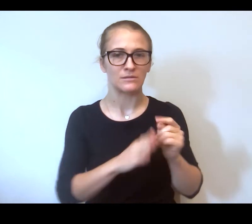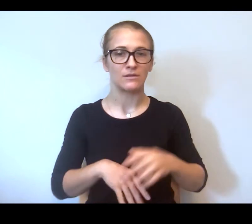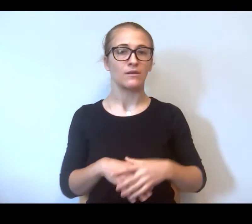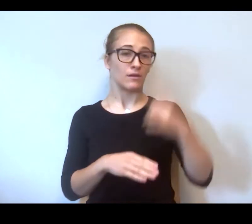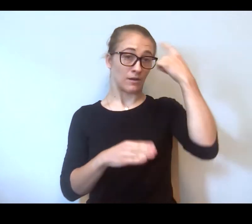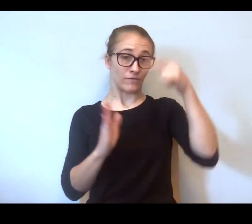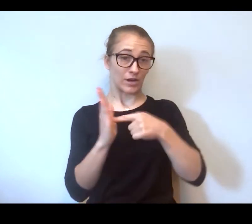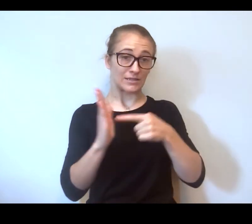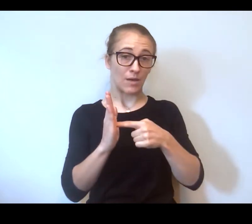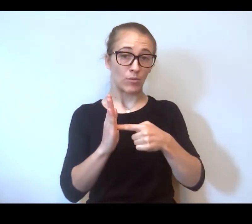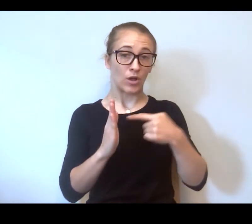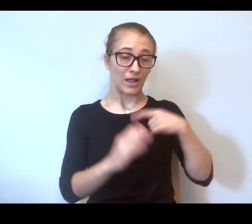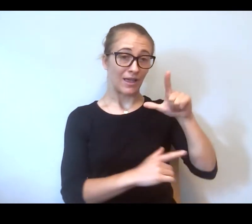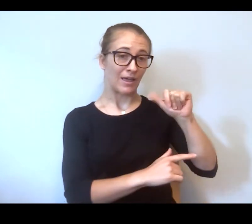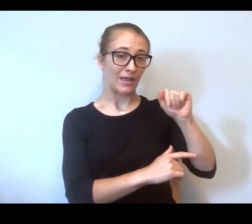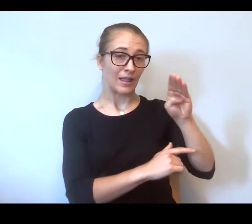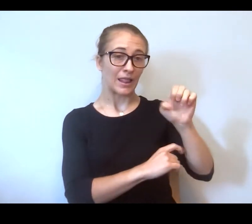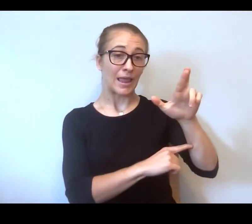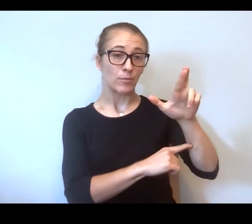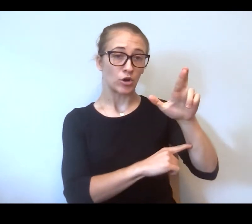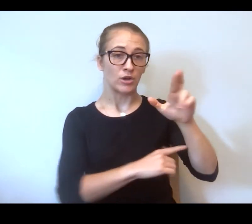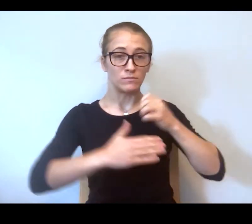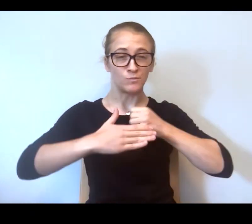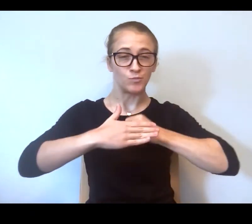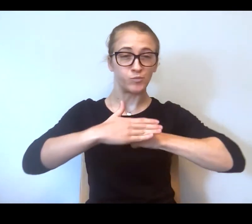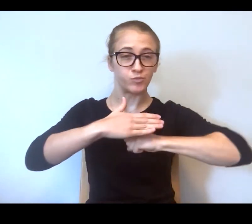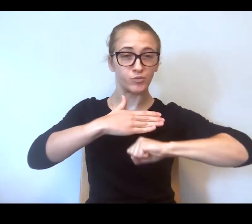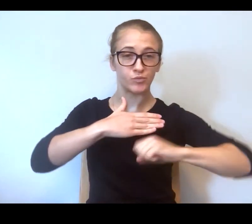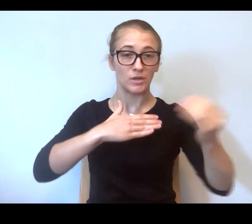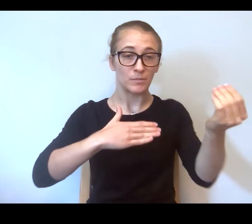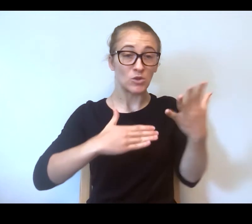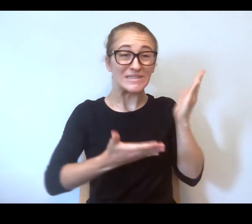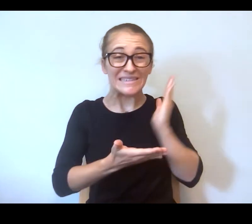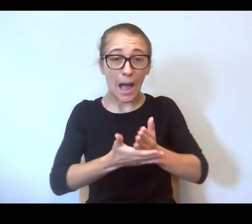critical moment moments. For example, I was in labor and I was told I had to stop